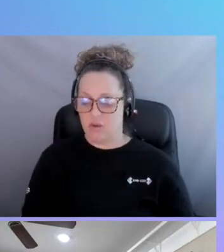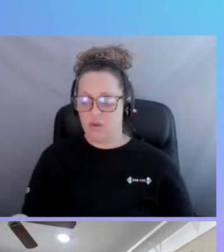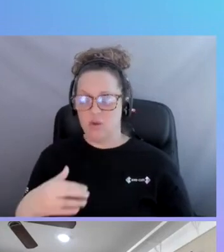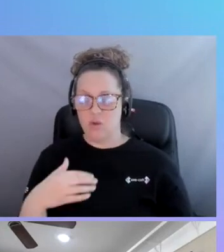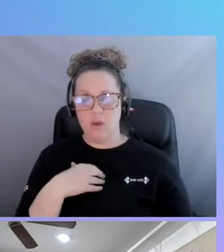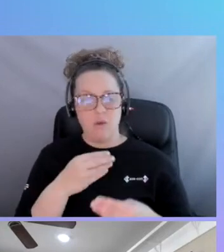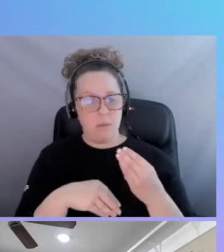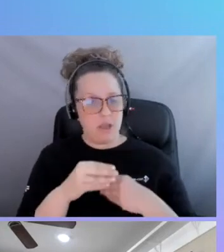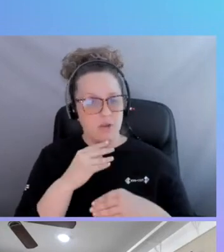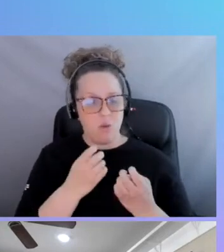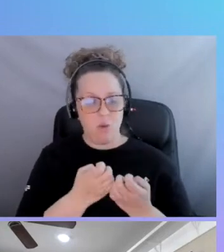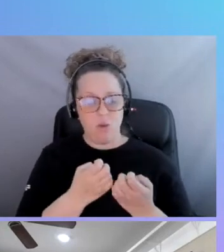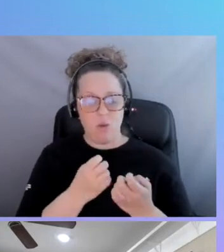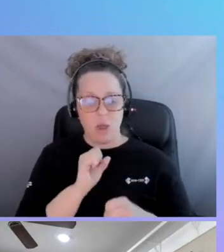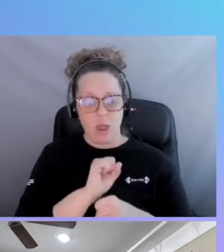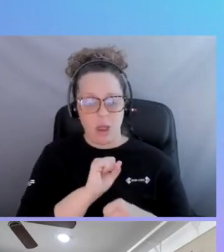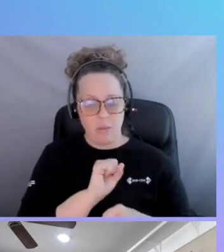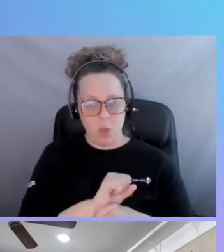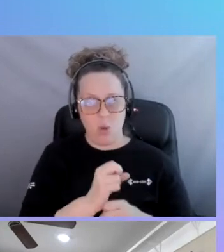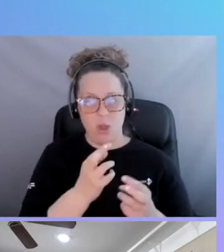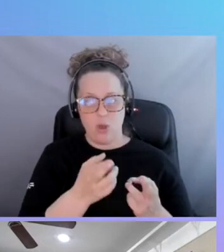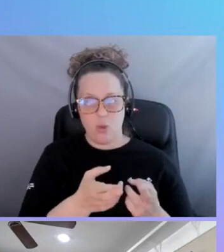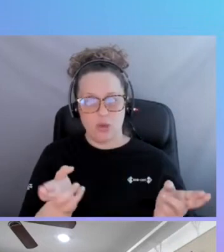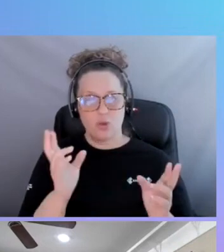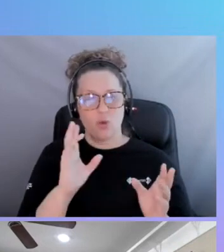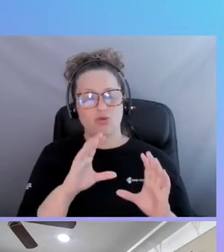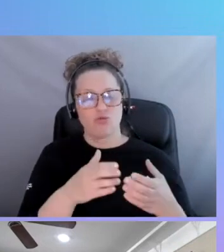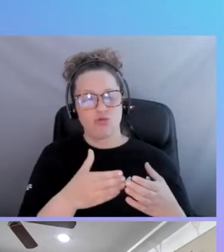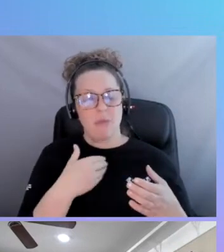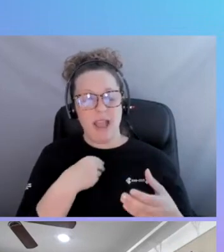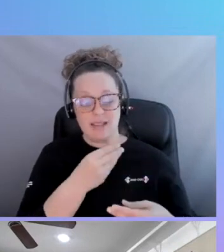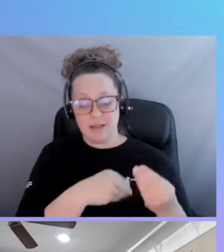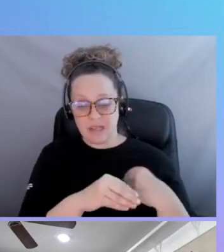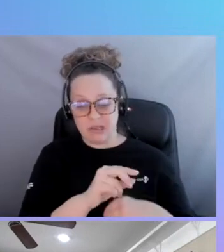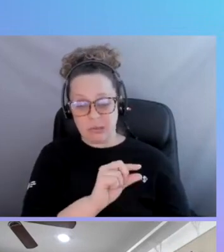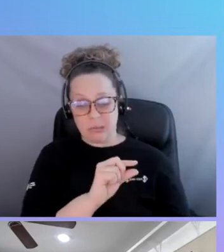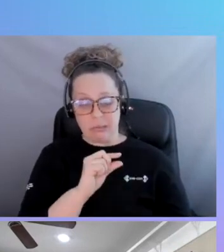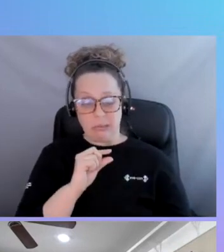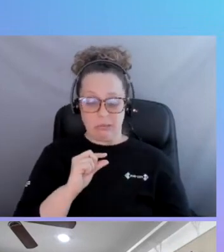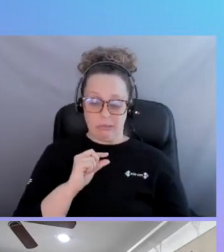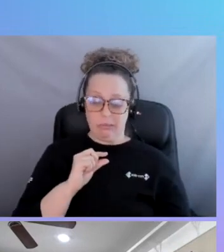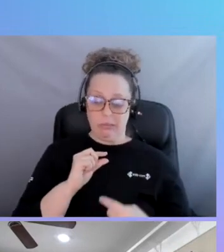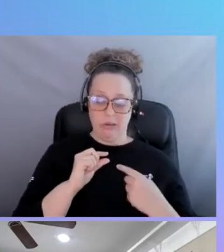has a budget and you have of the ability to get, uh, swag, uh,